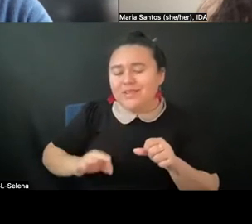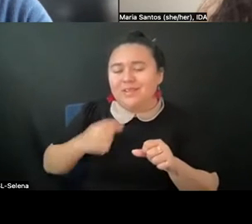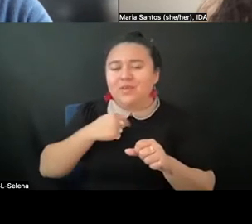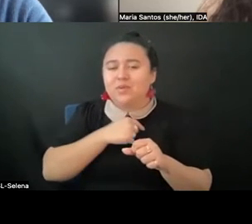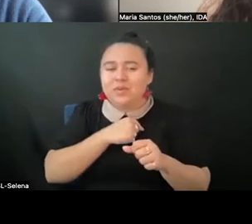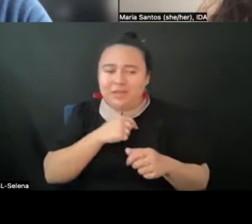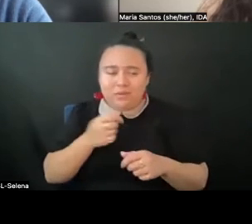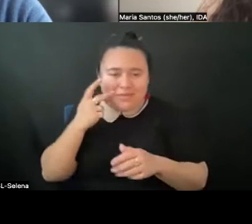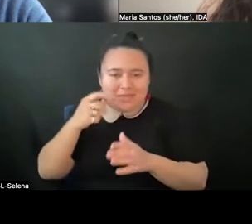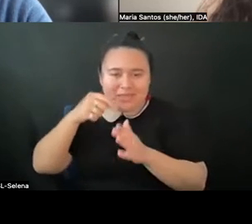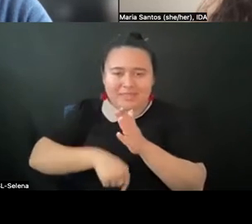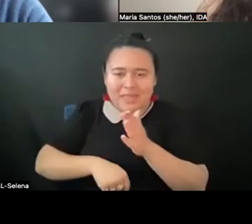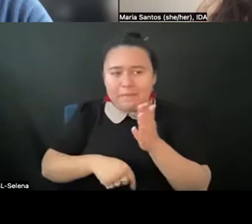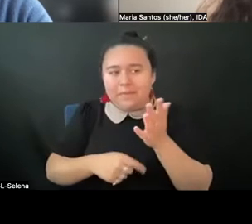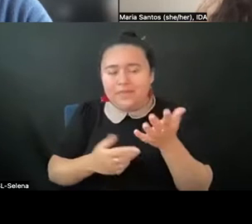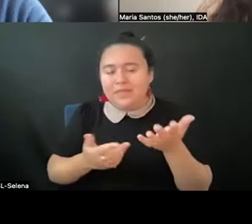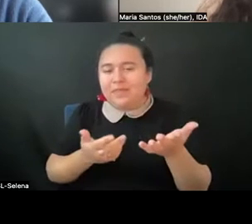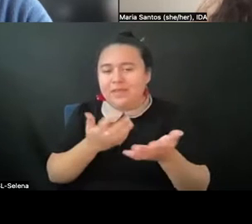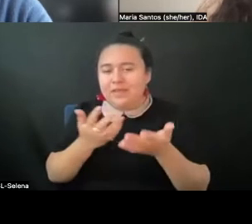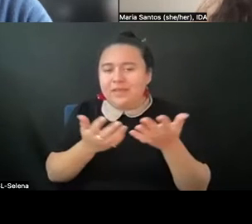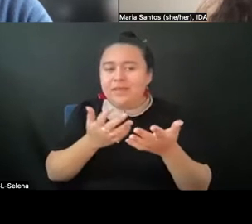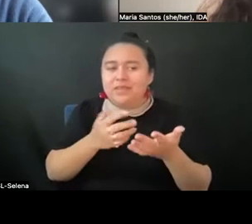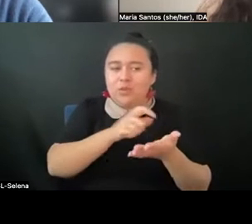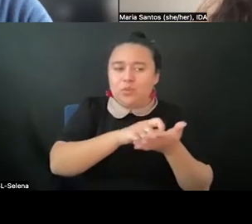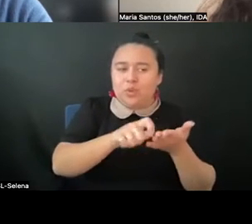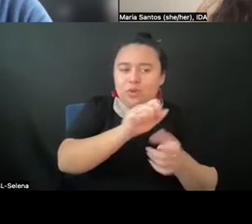written work and the work sample. I don't know.